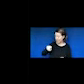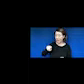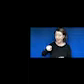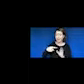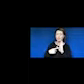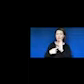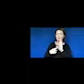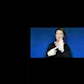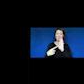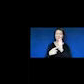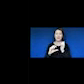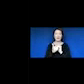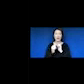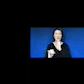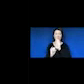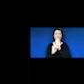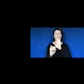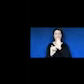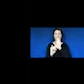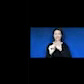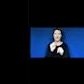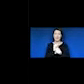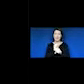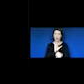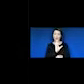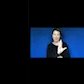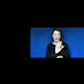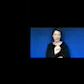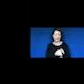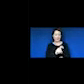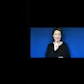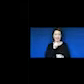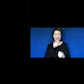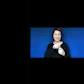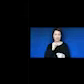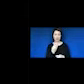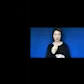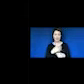you have identified an employer's needs for a specific job seeker? Sure.